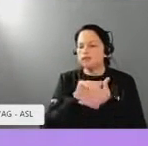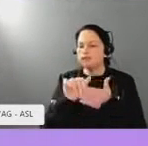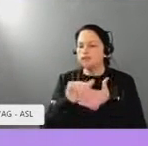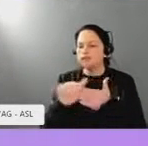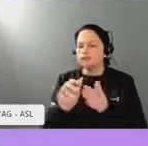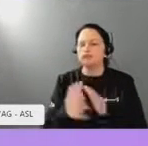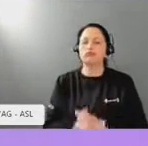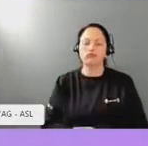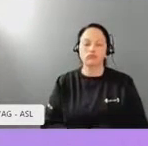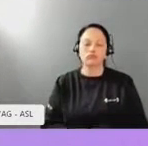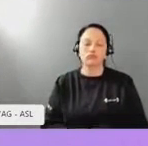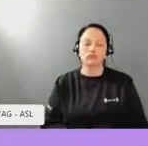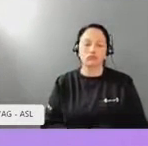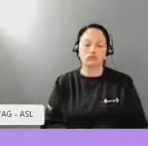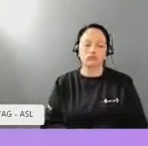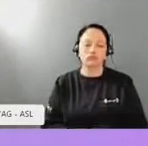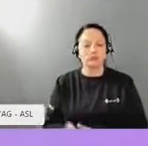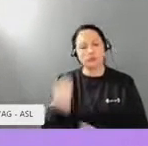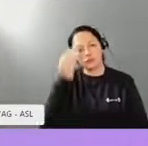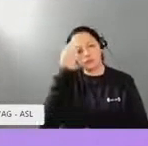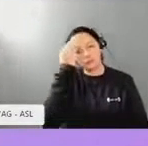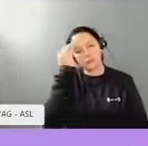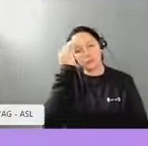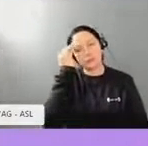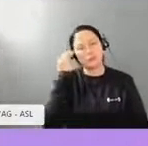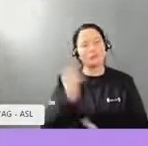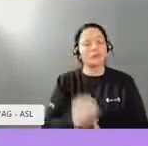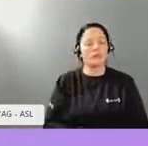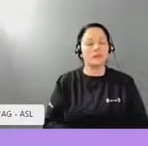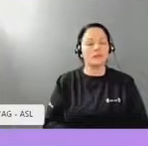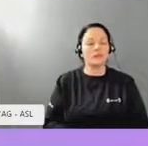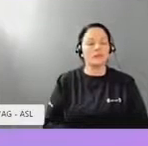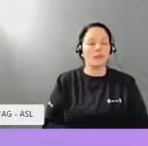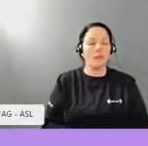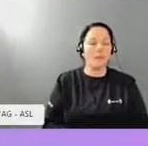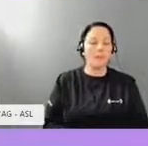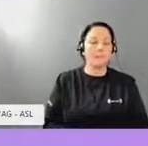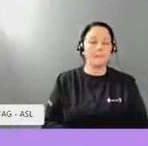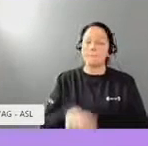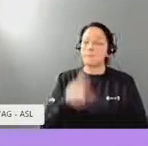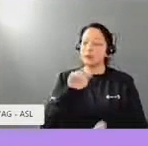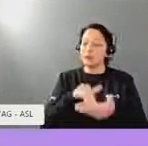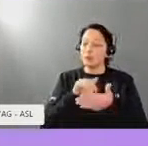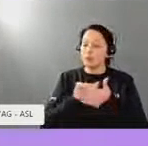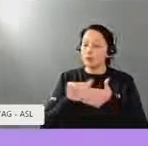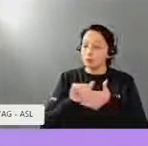an example again that the average engagement is $1000.